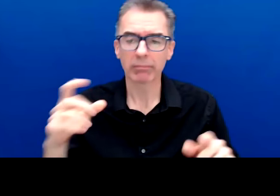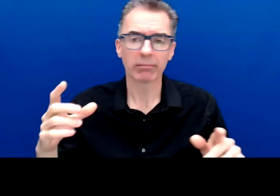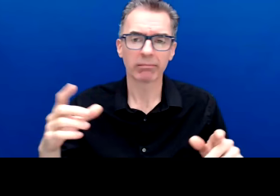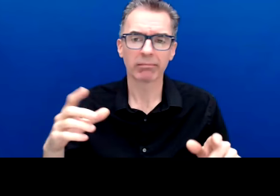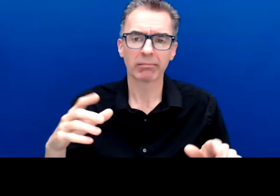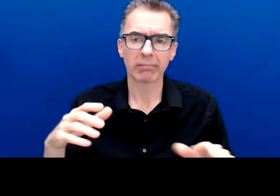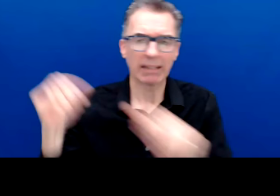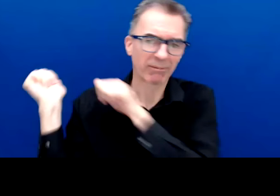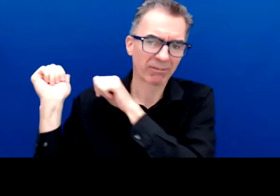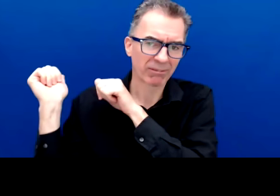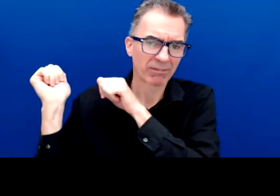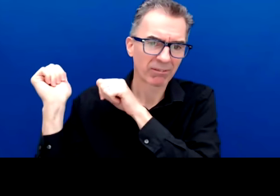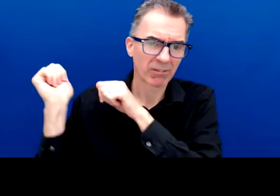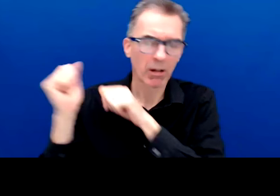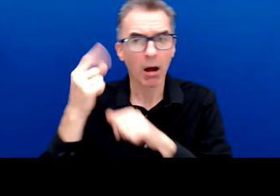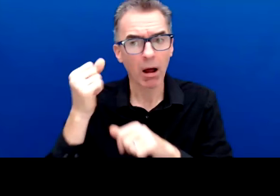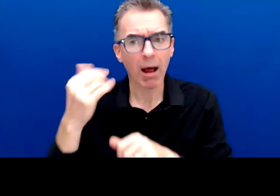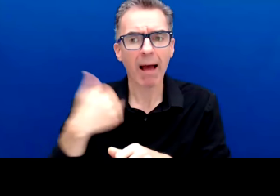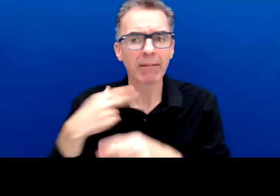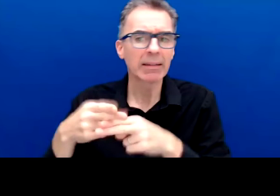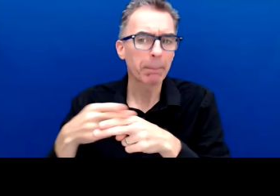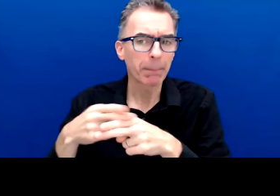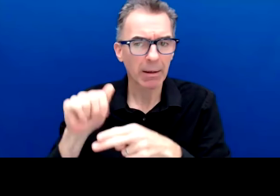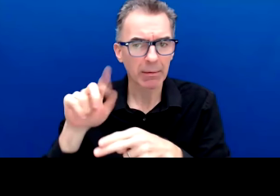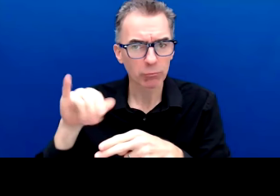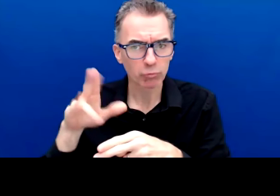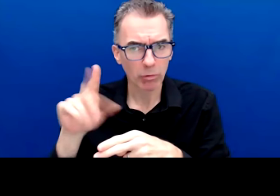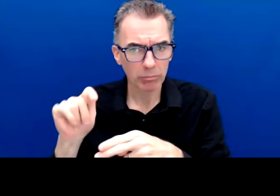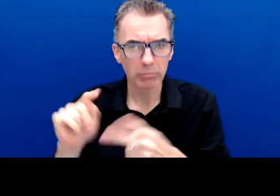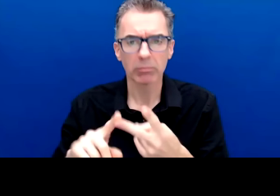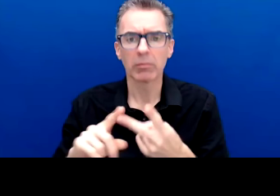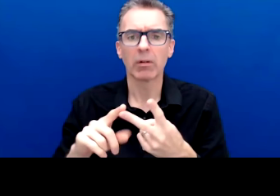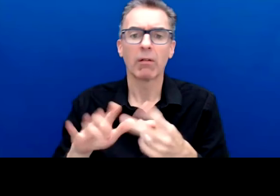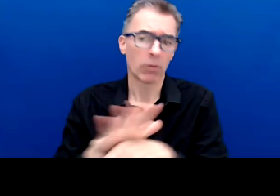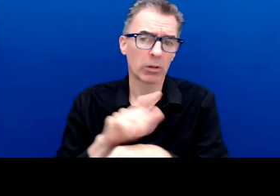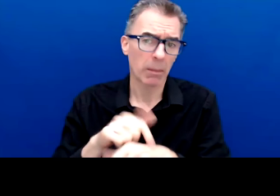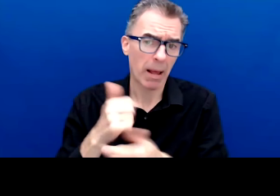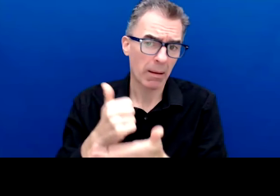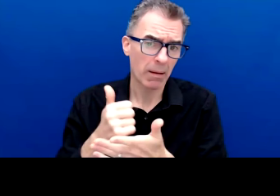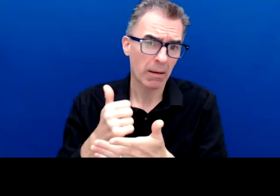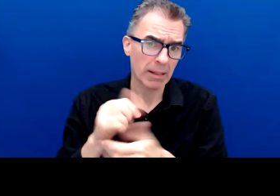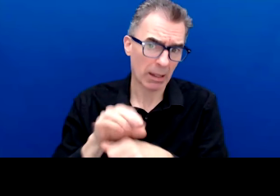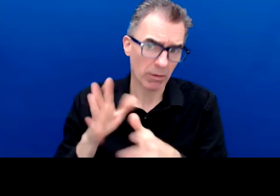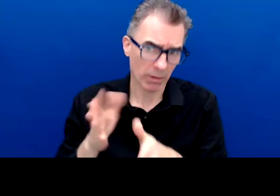But we do have a lot of adjunct counselors and we do have some full time counselors as well. So the main one of course,